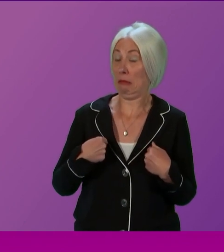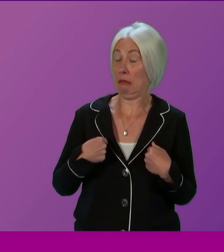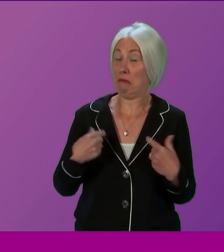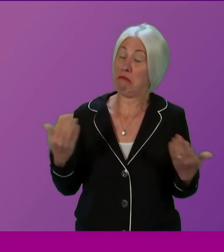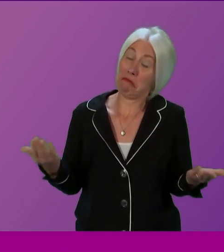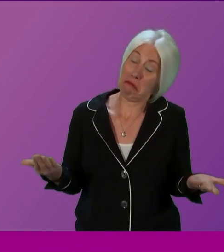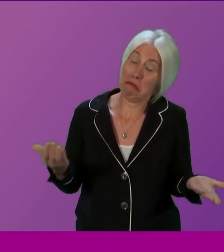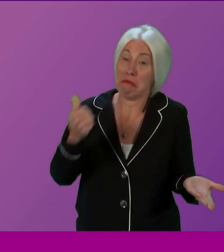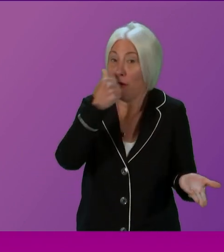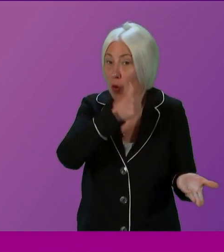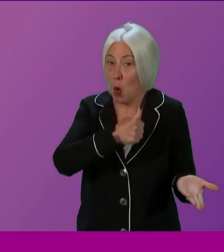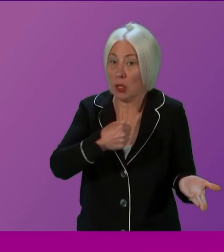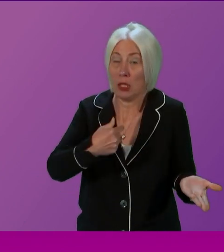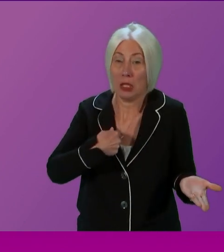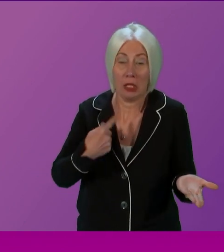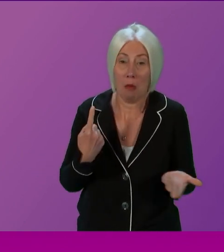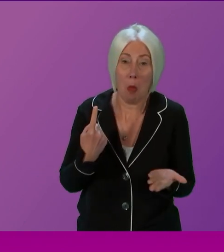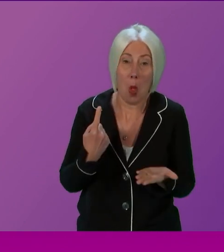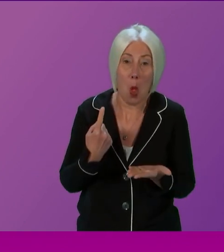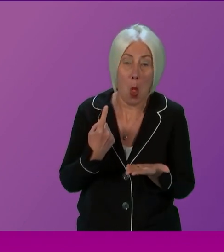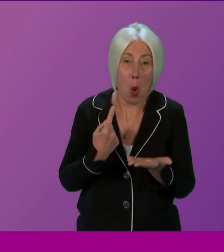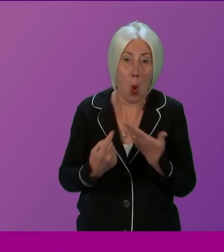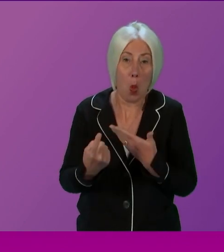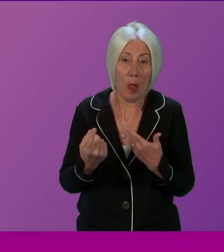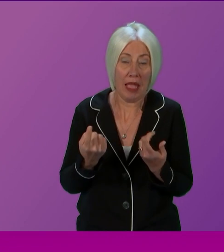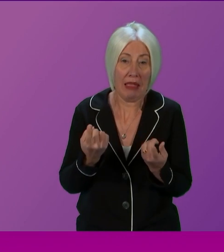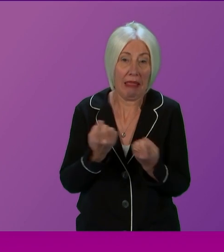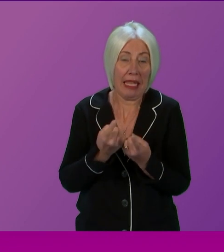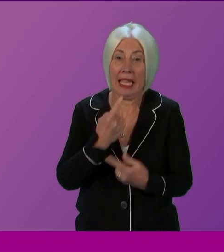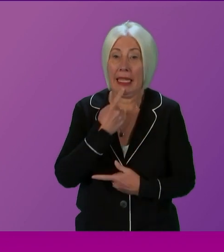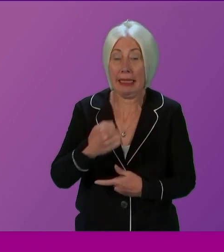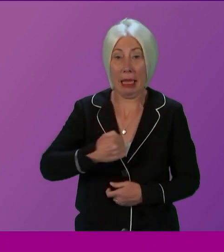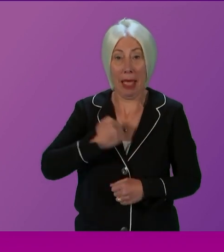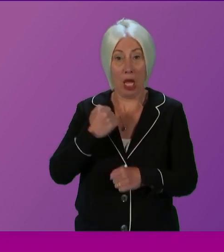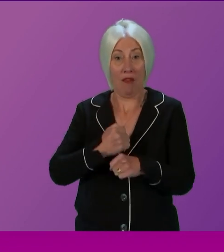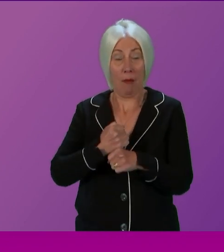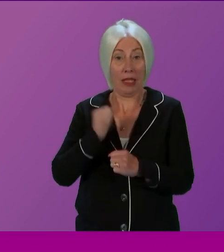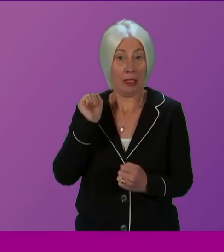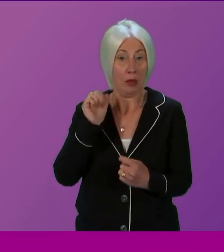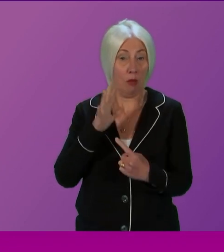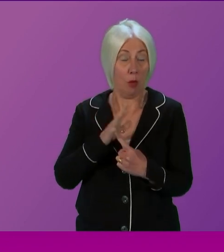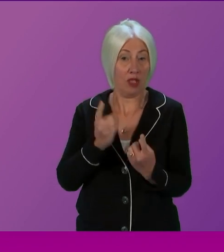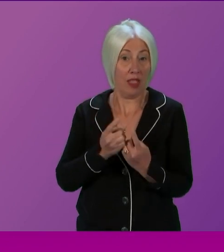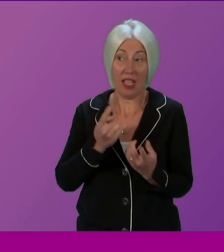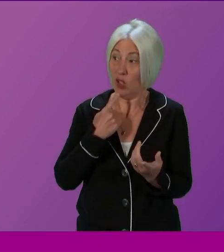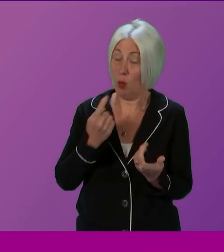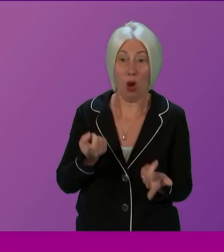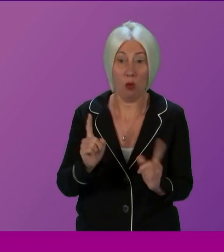The only verdict on my Government that really matters, of course, is the verdict from the